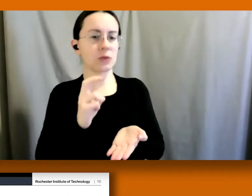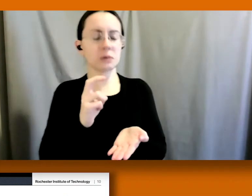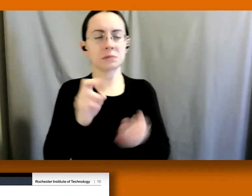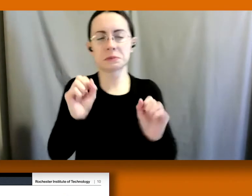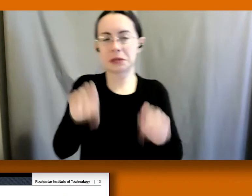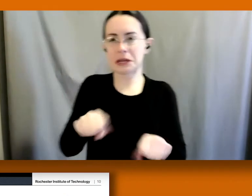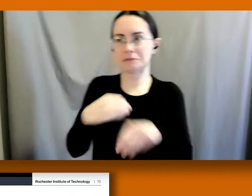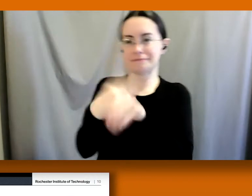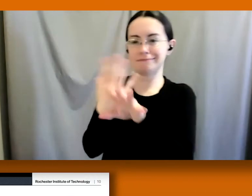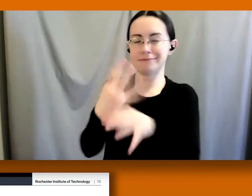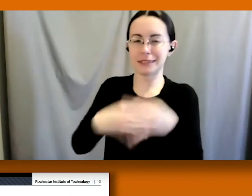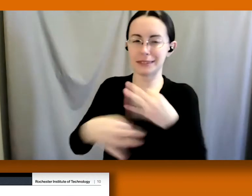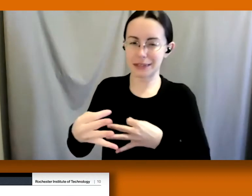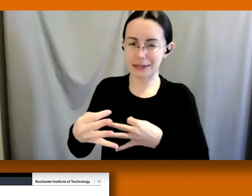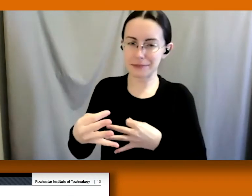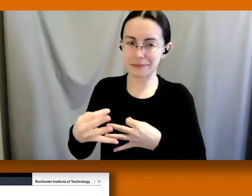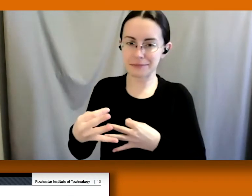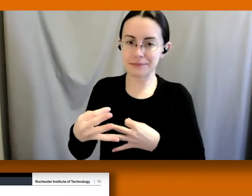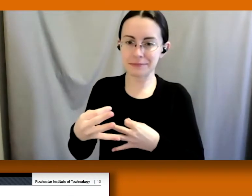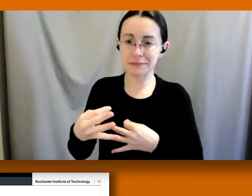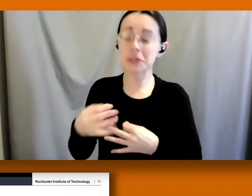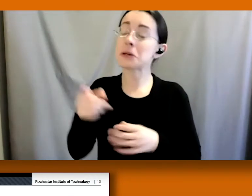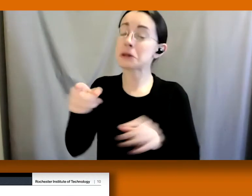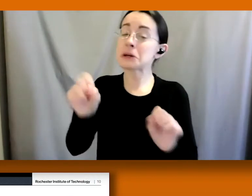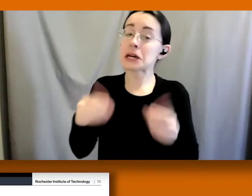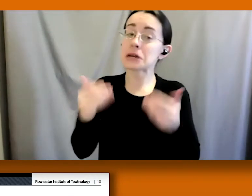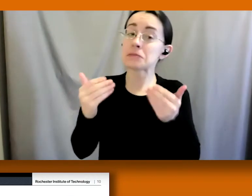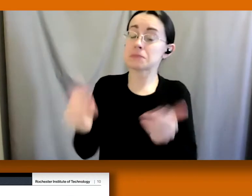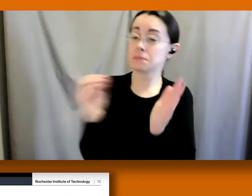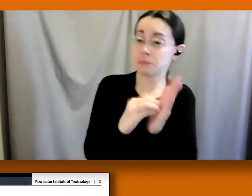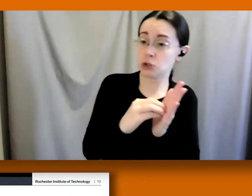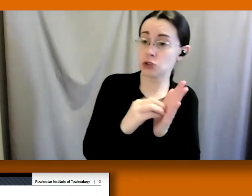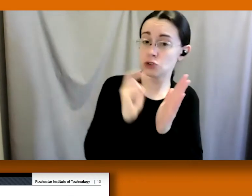So you could include them in your budget, but they may ask you to take them out.